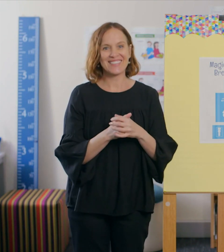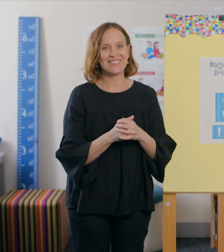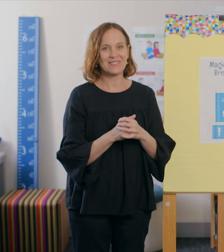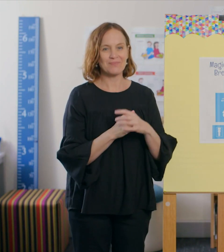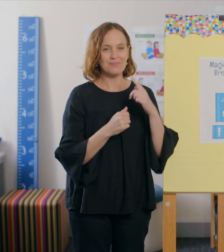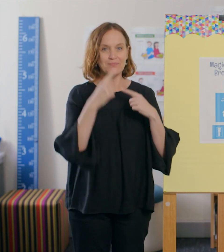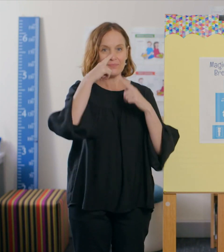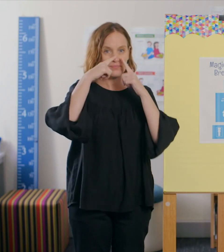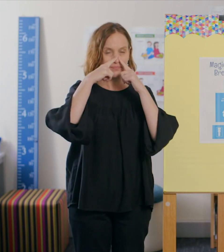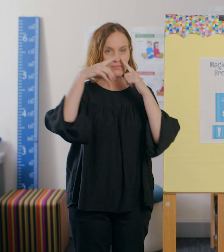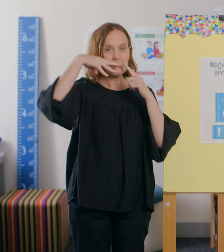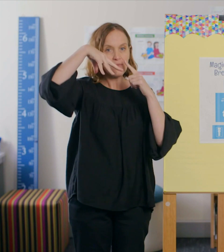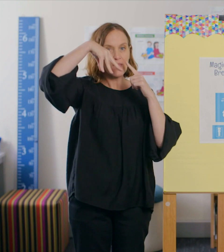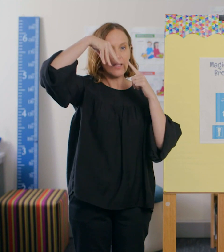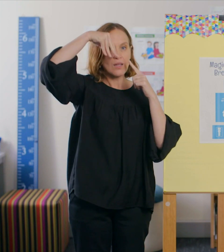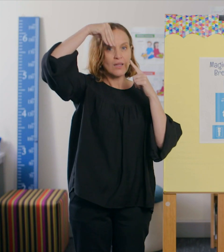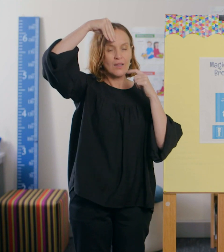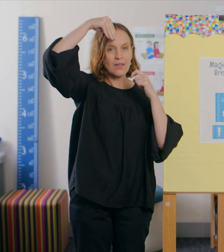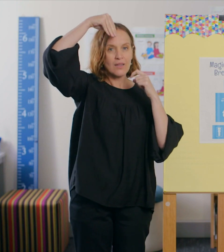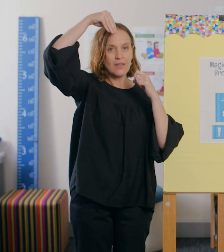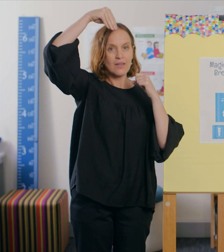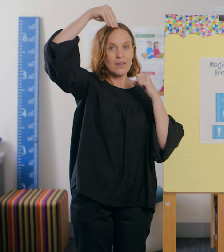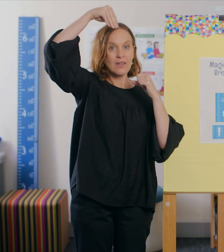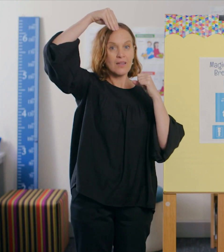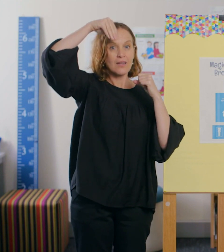Take a deep breath in, and go.